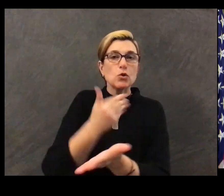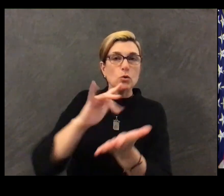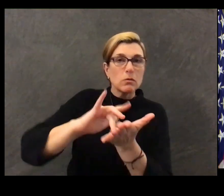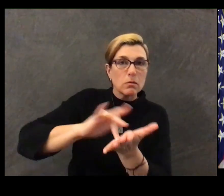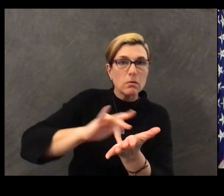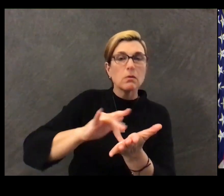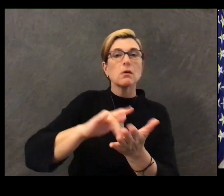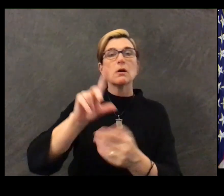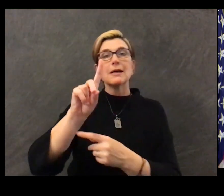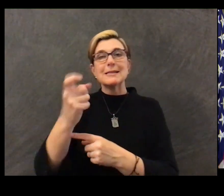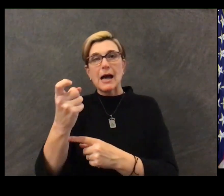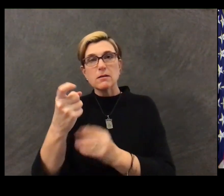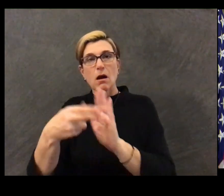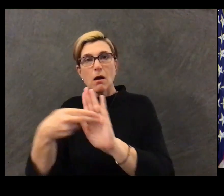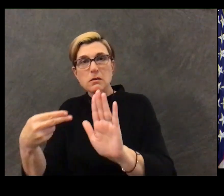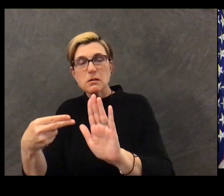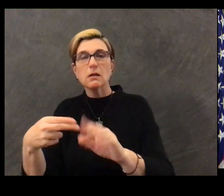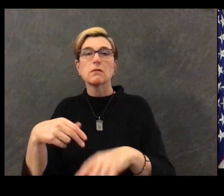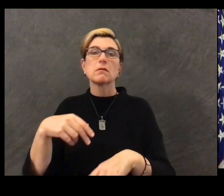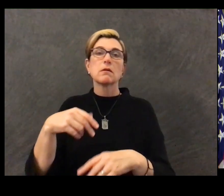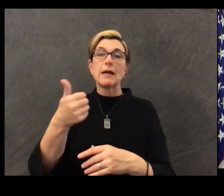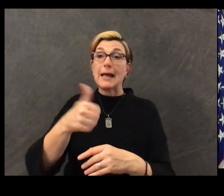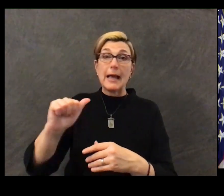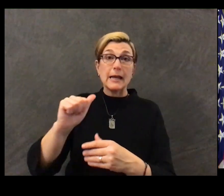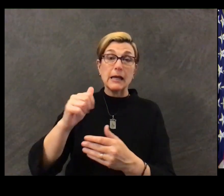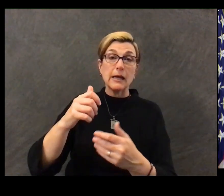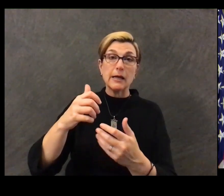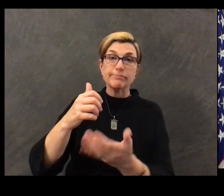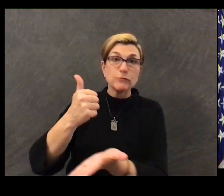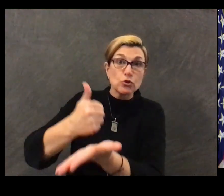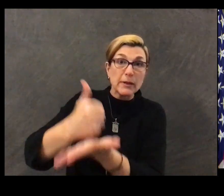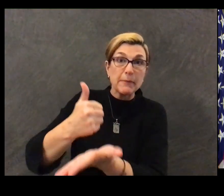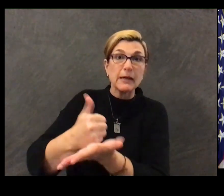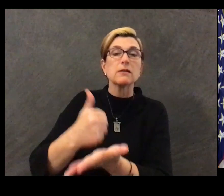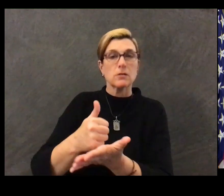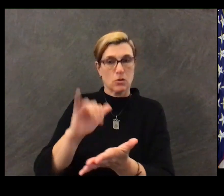doctors I hope you can really work on it's something so so powerful and so